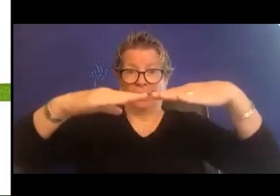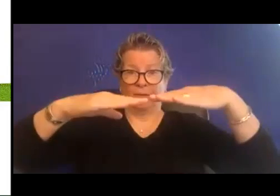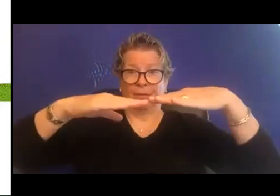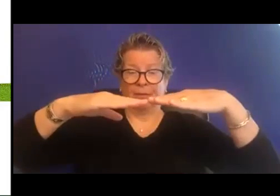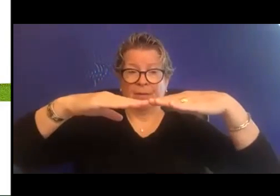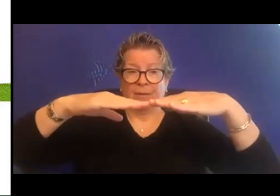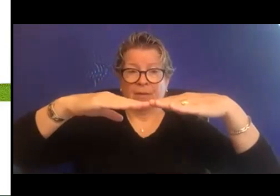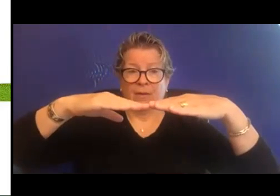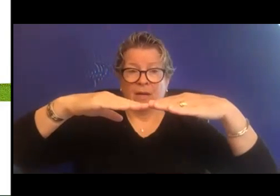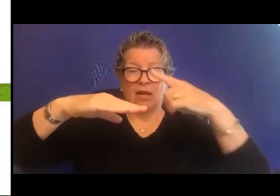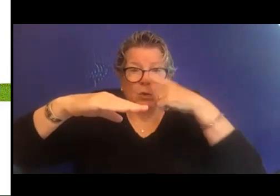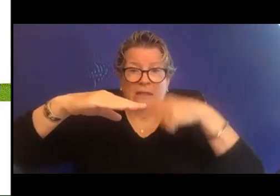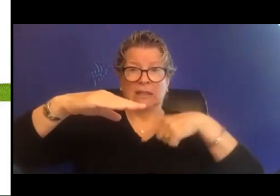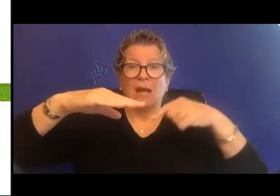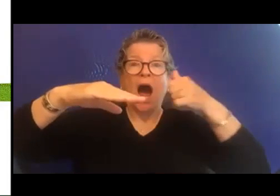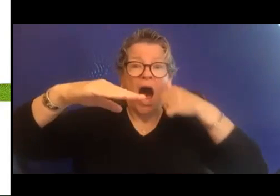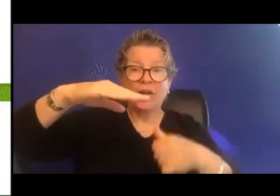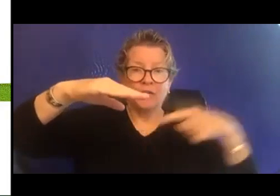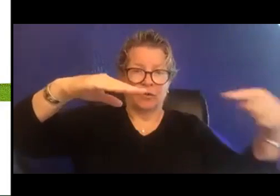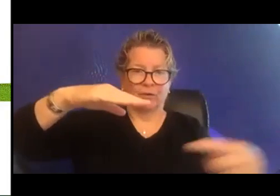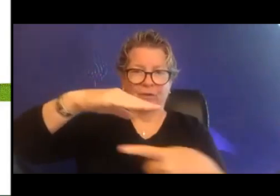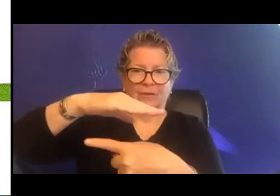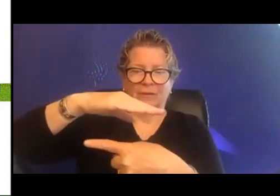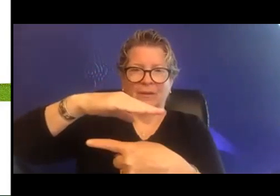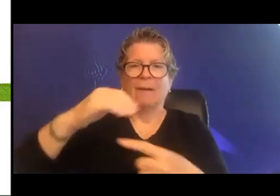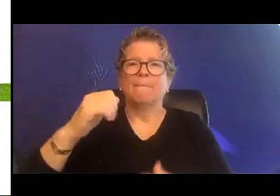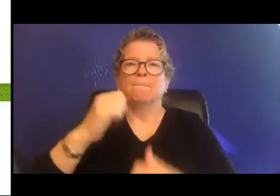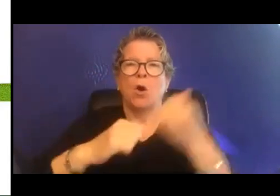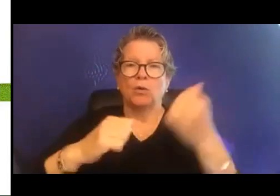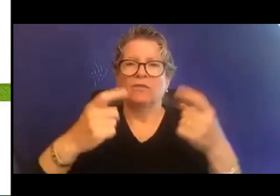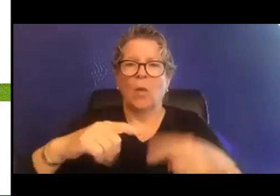underground or trenchless construction method much of the project will be incorporating.